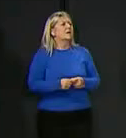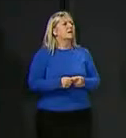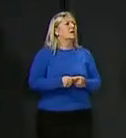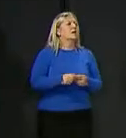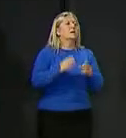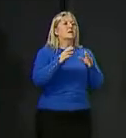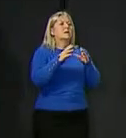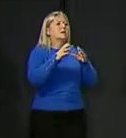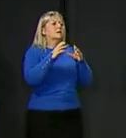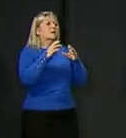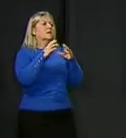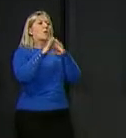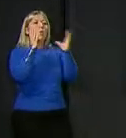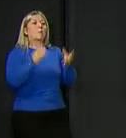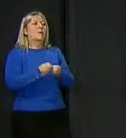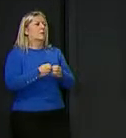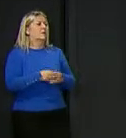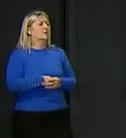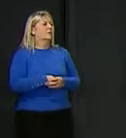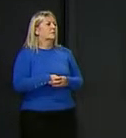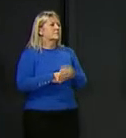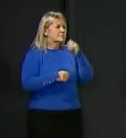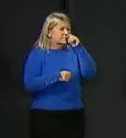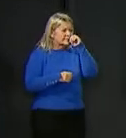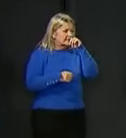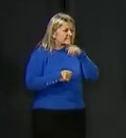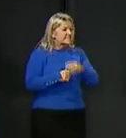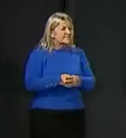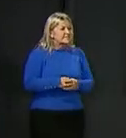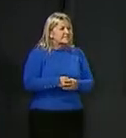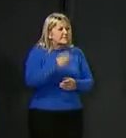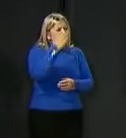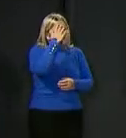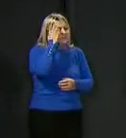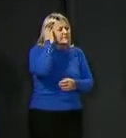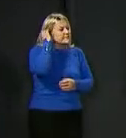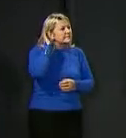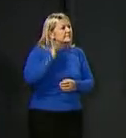Thank you First Minister. You've spoke of given people advanced notice of any